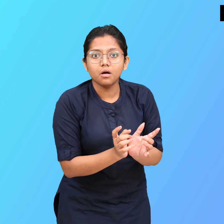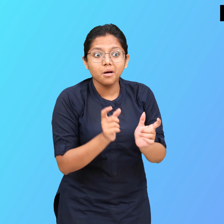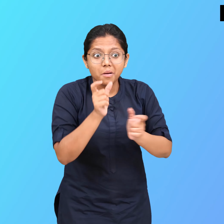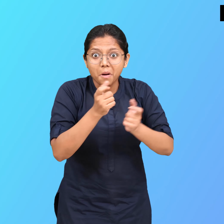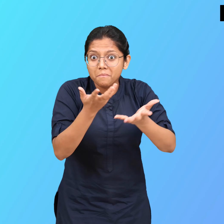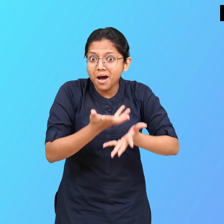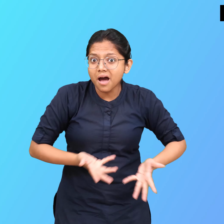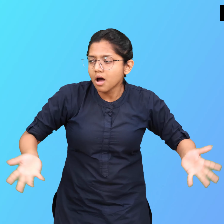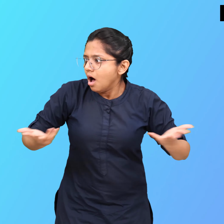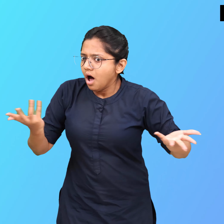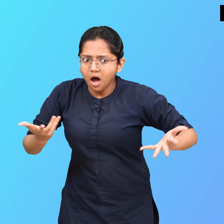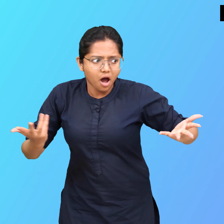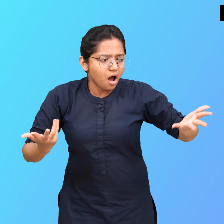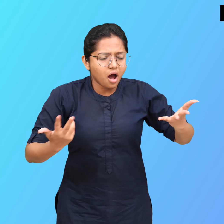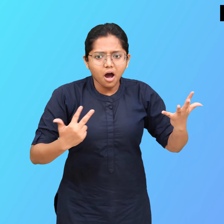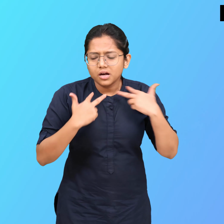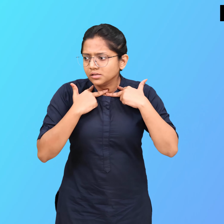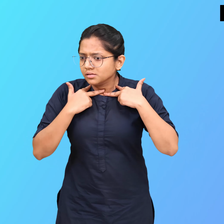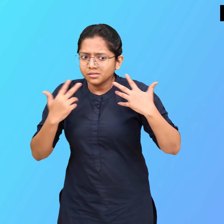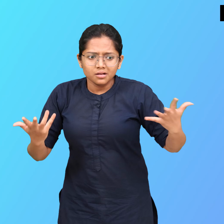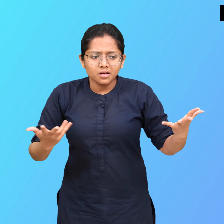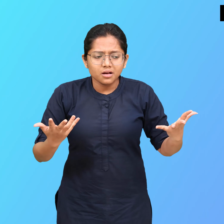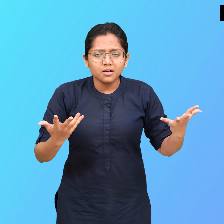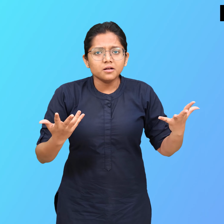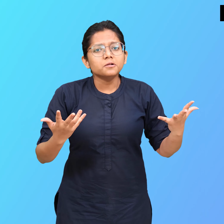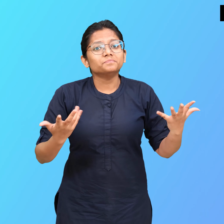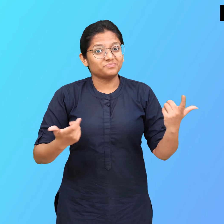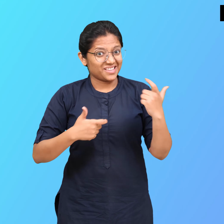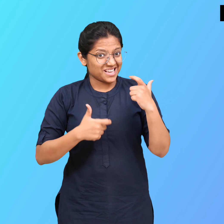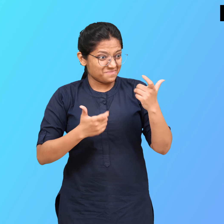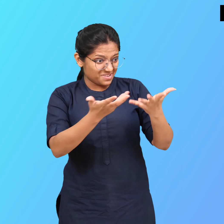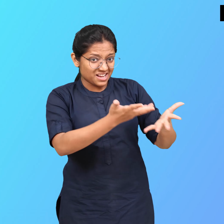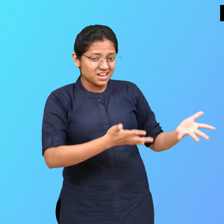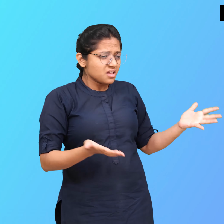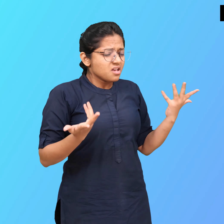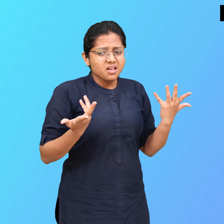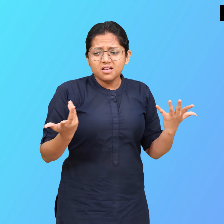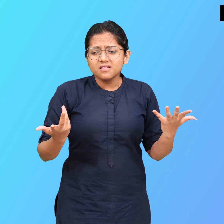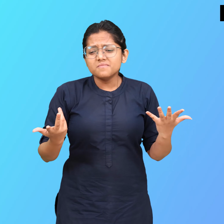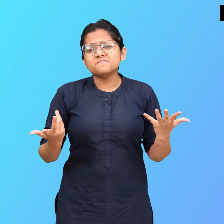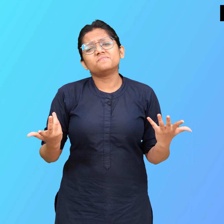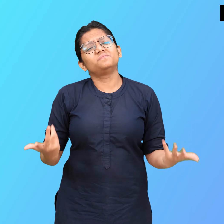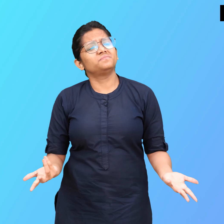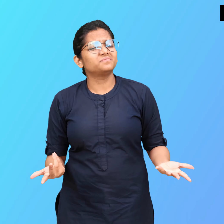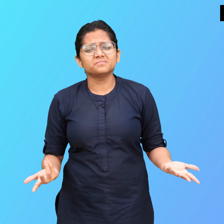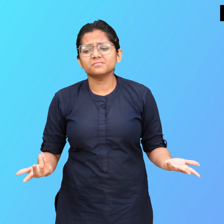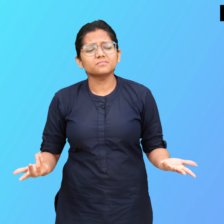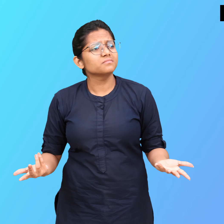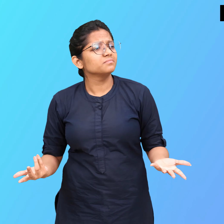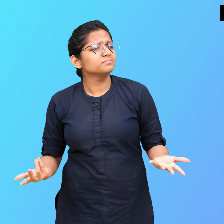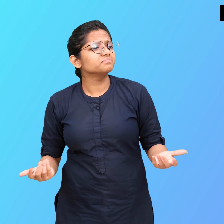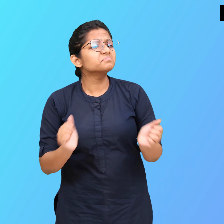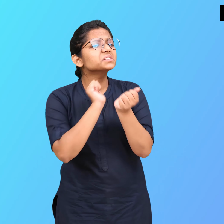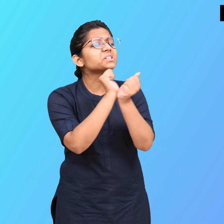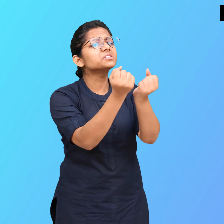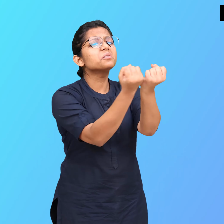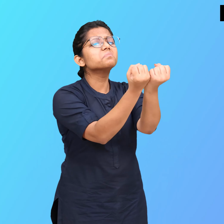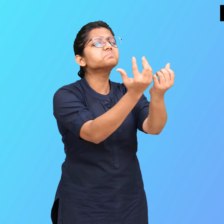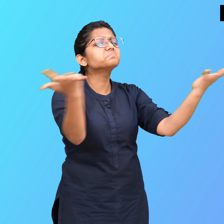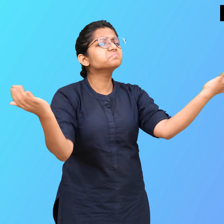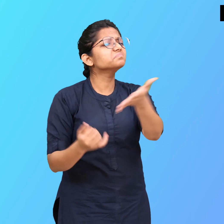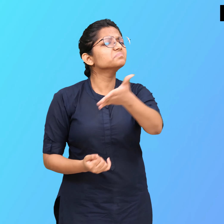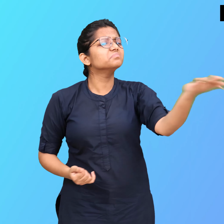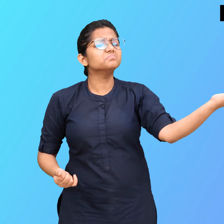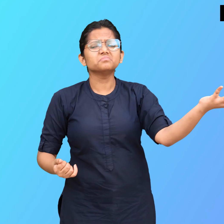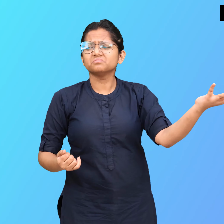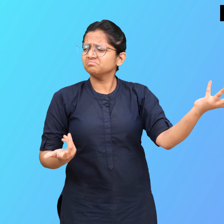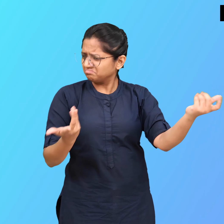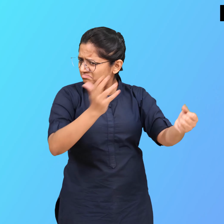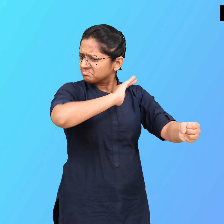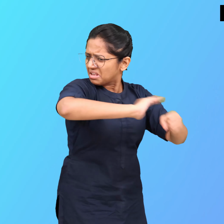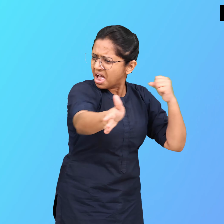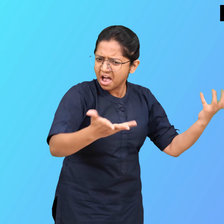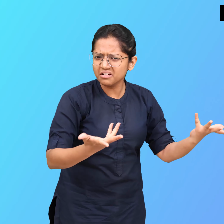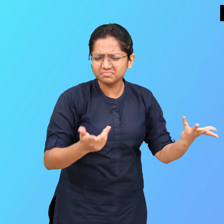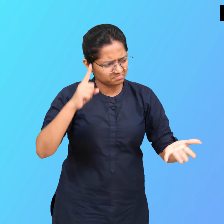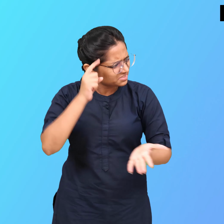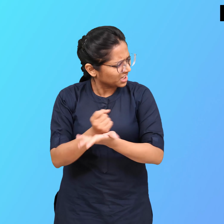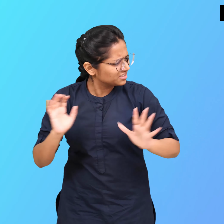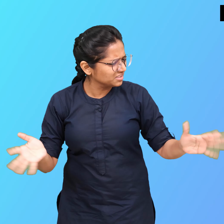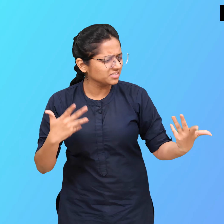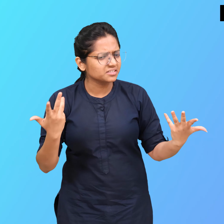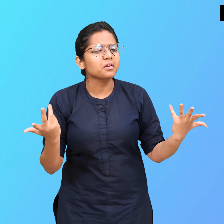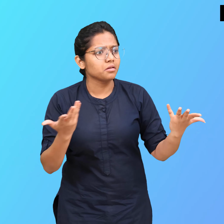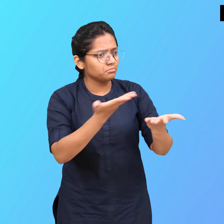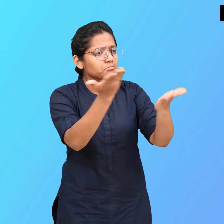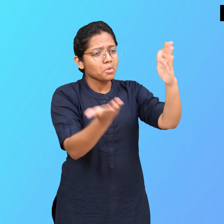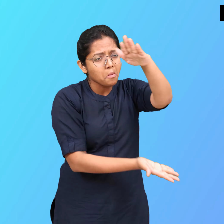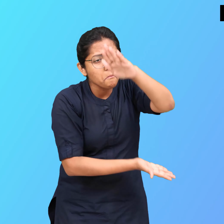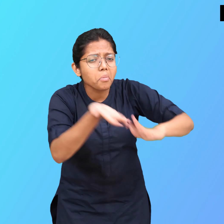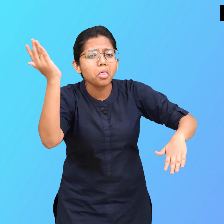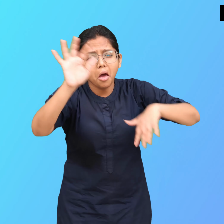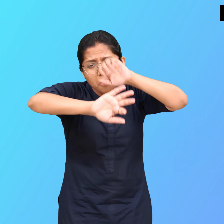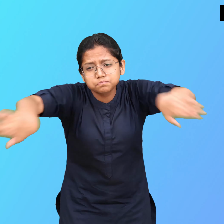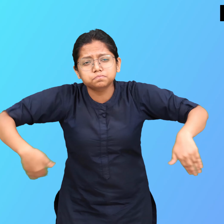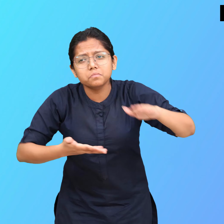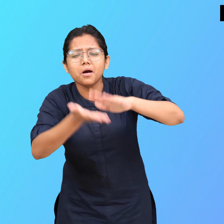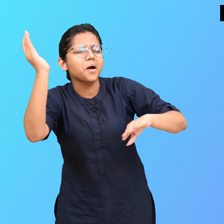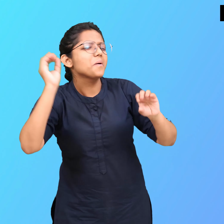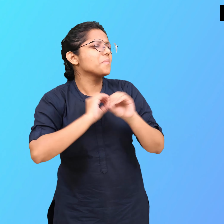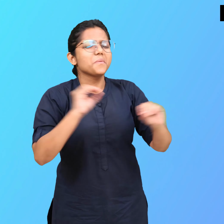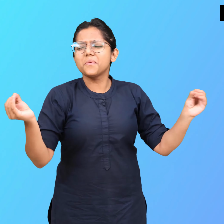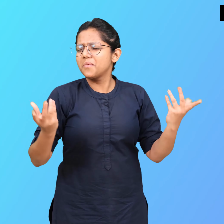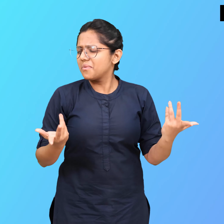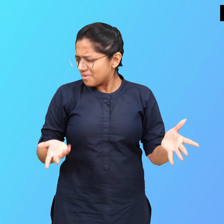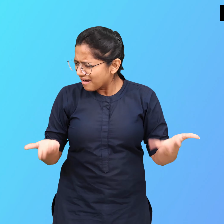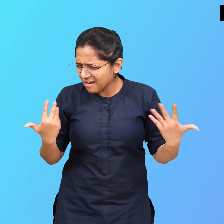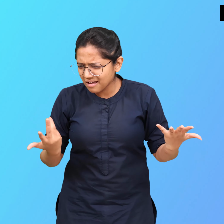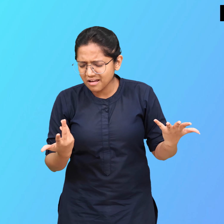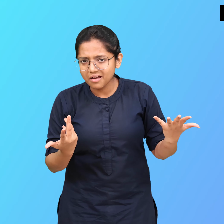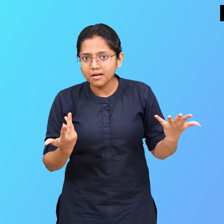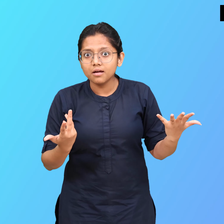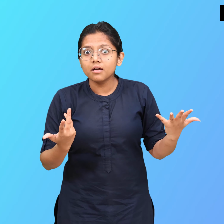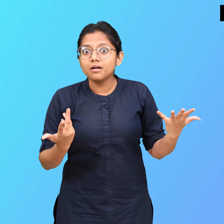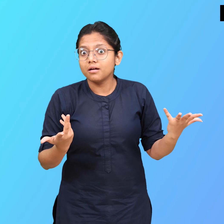The soldiers decided to kill the prisoners so that none of the prisoners could swim away and escape.